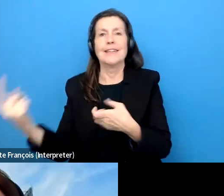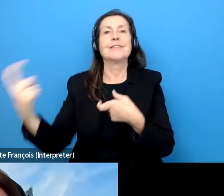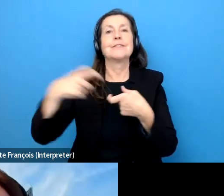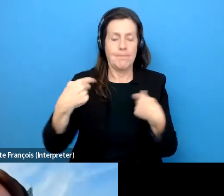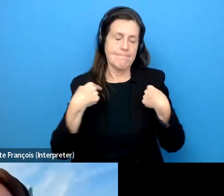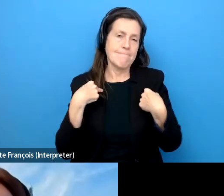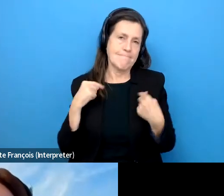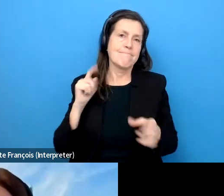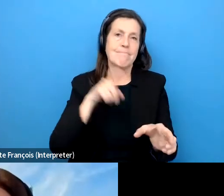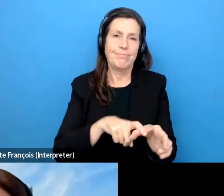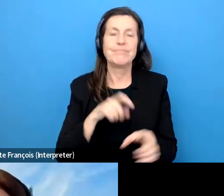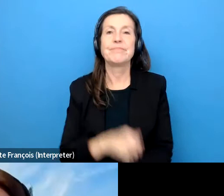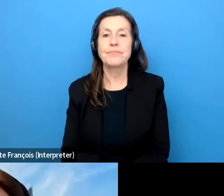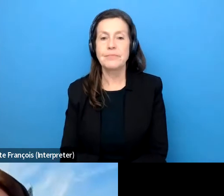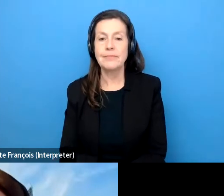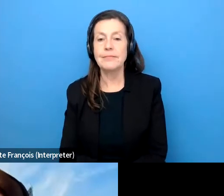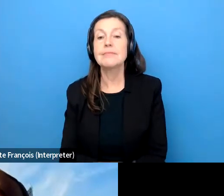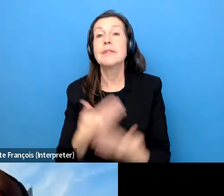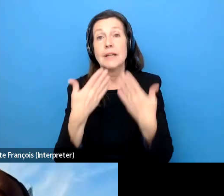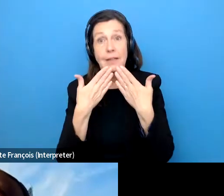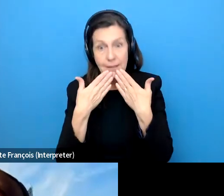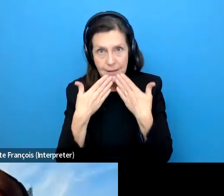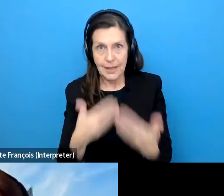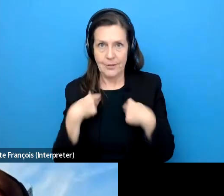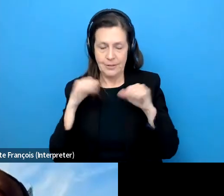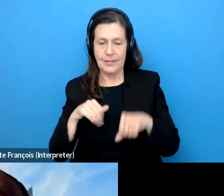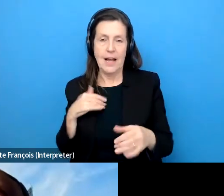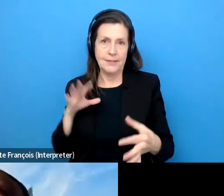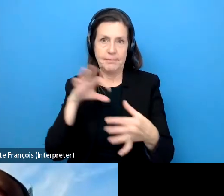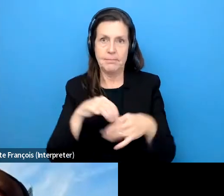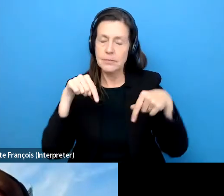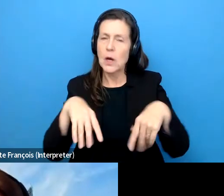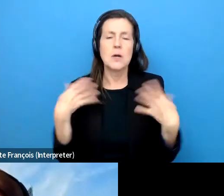Thank you very much to be part of this important discussion,